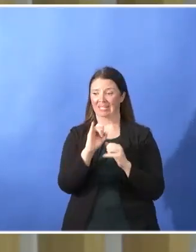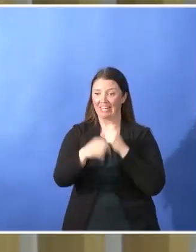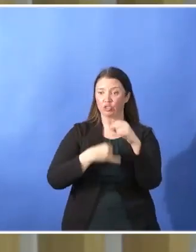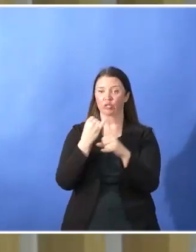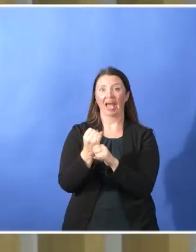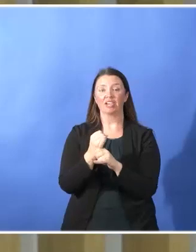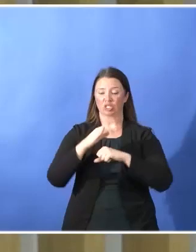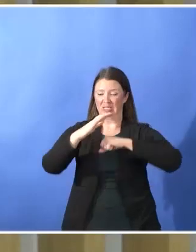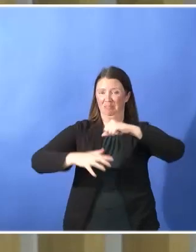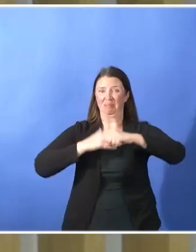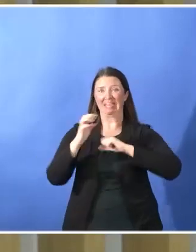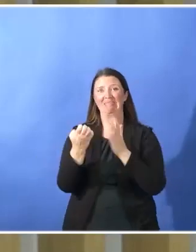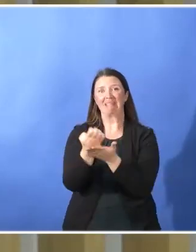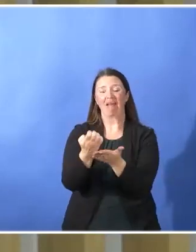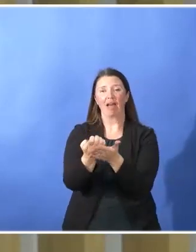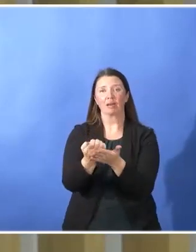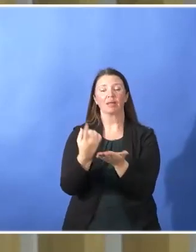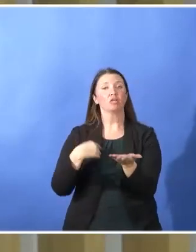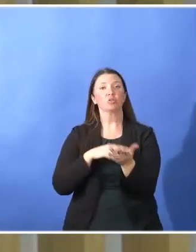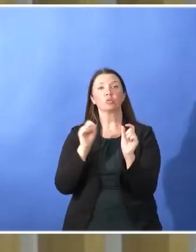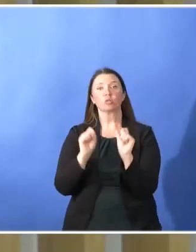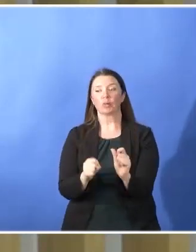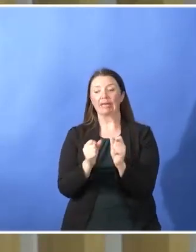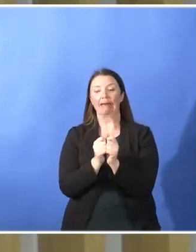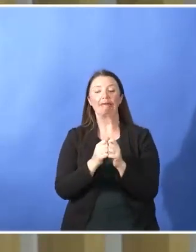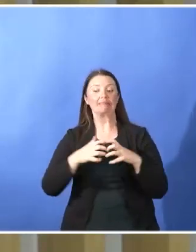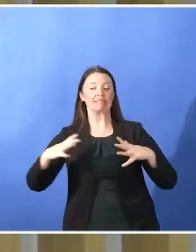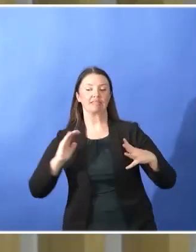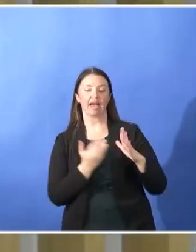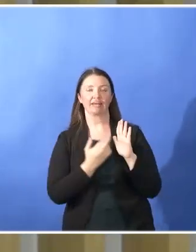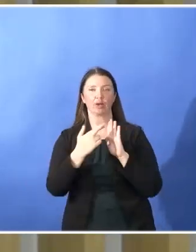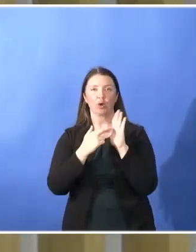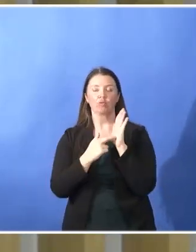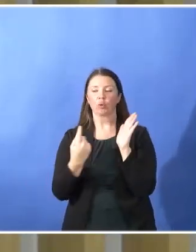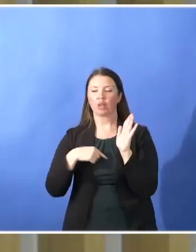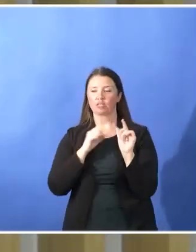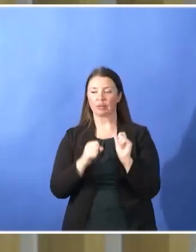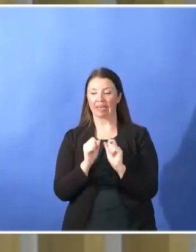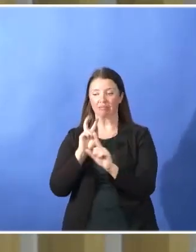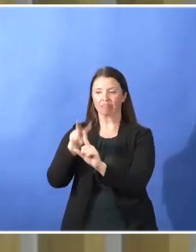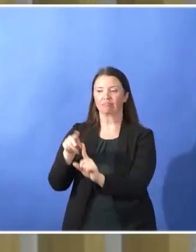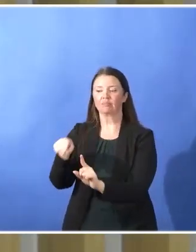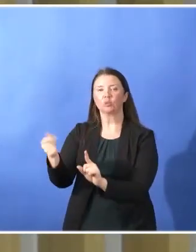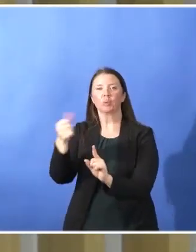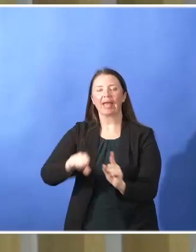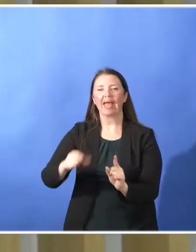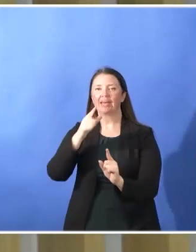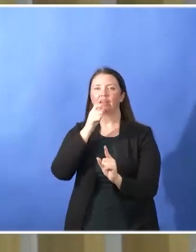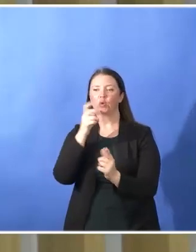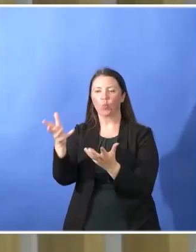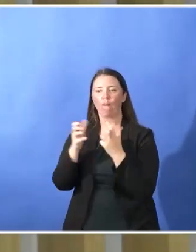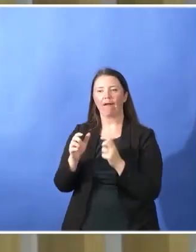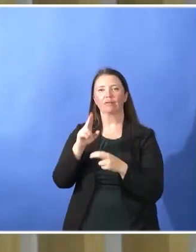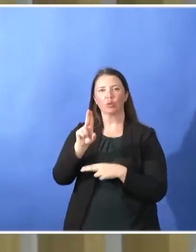ANY WHO SEEK U.S. MARKET ACCESS A DEFAULT RULE BOOK FOR COMMERCIAL OPERATORS GLOBALLY.